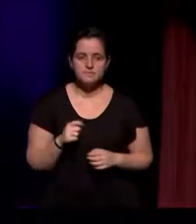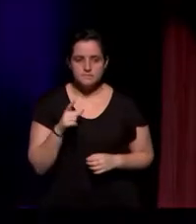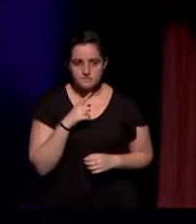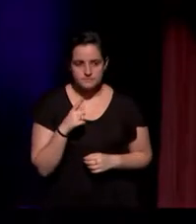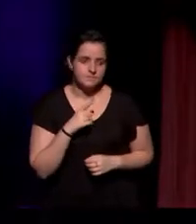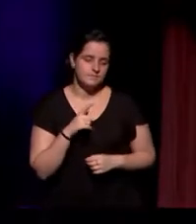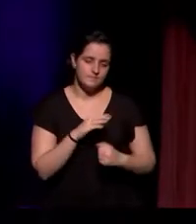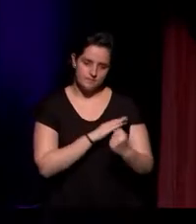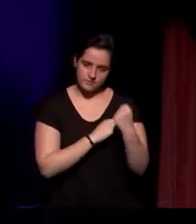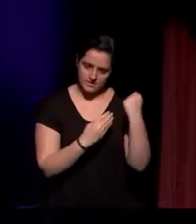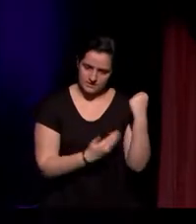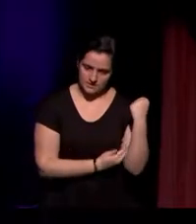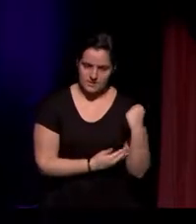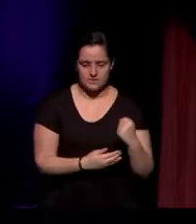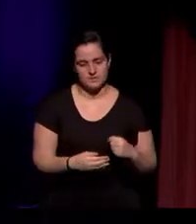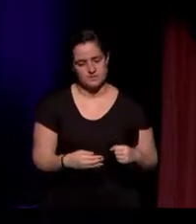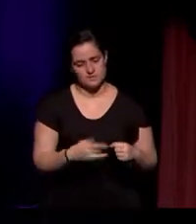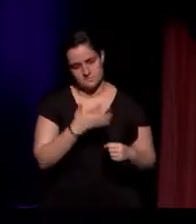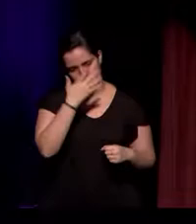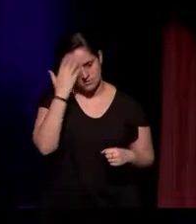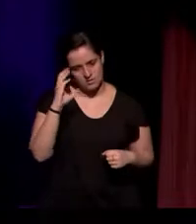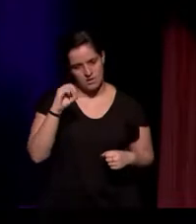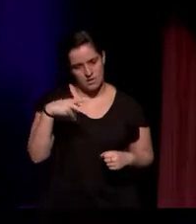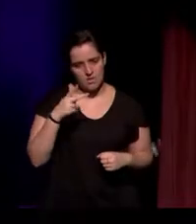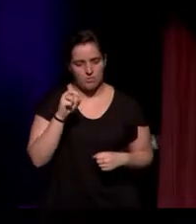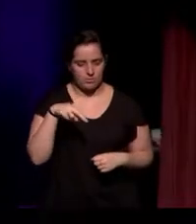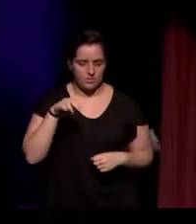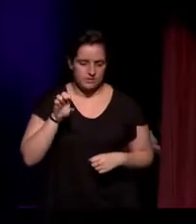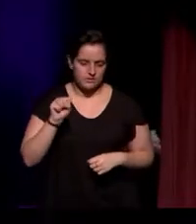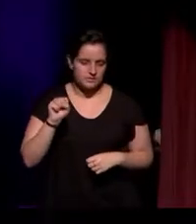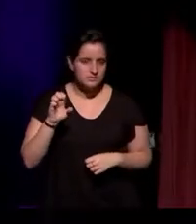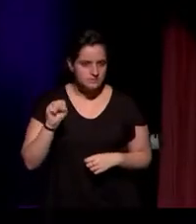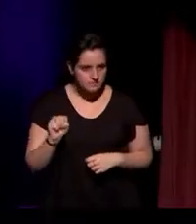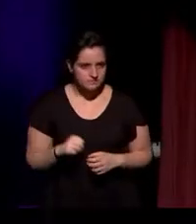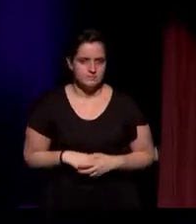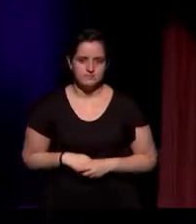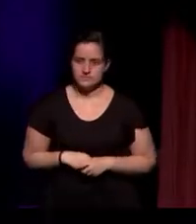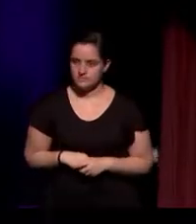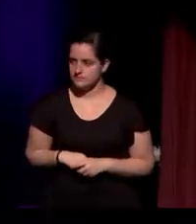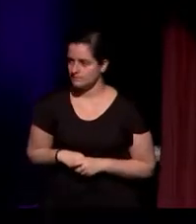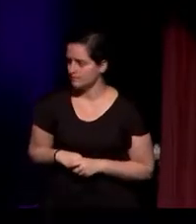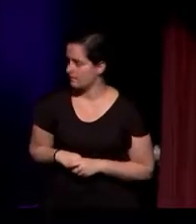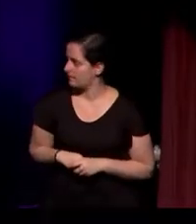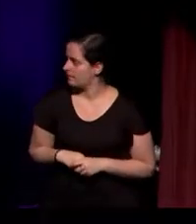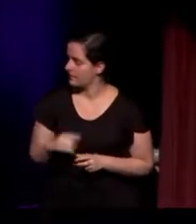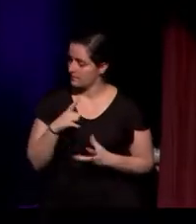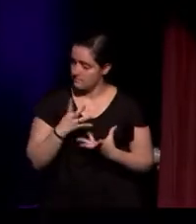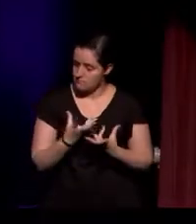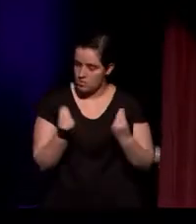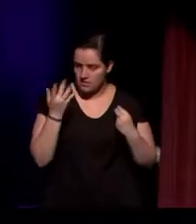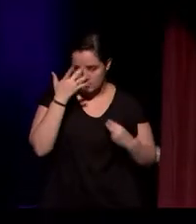peasant resistances and peasants. Many peasants who worked